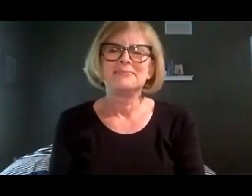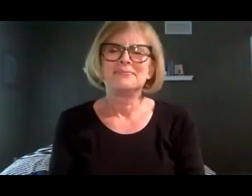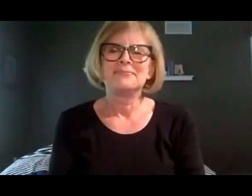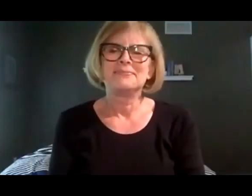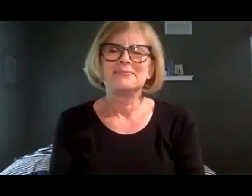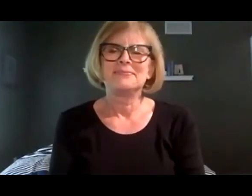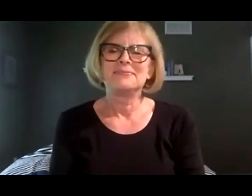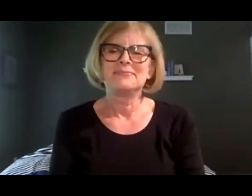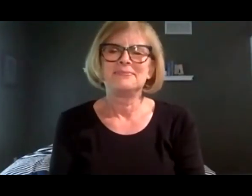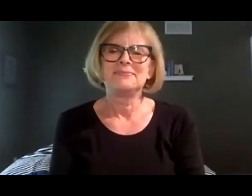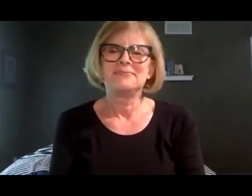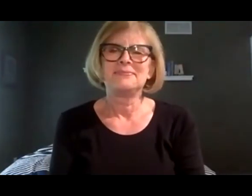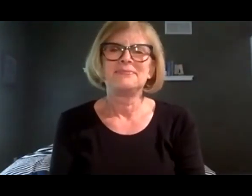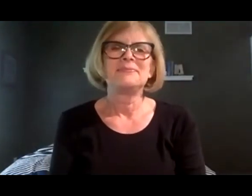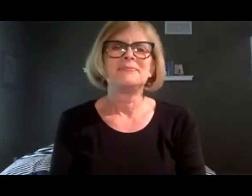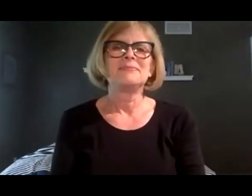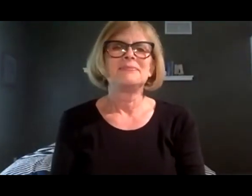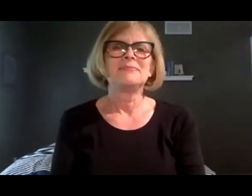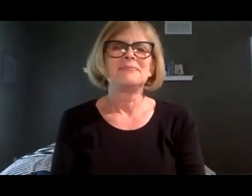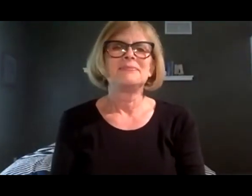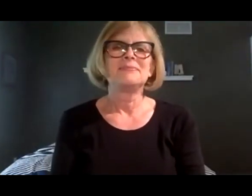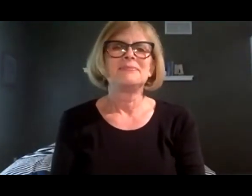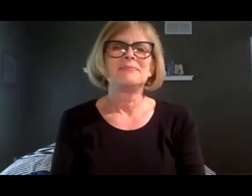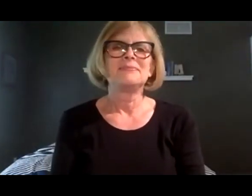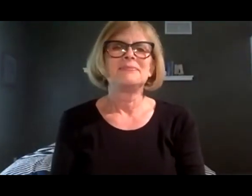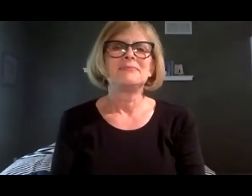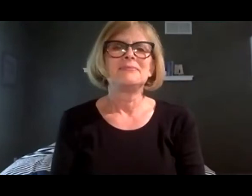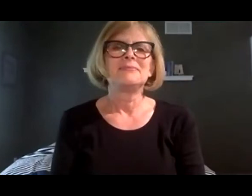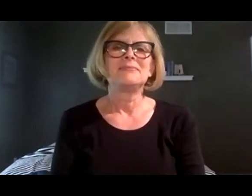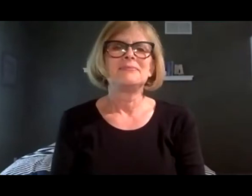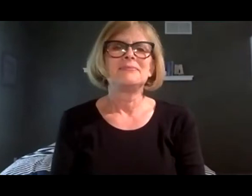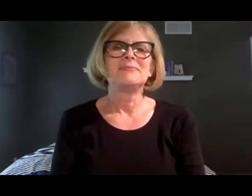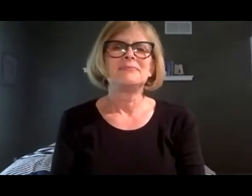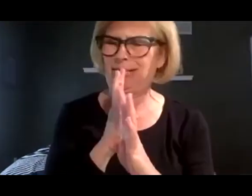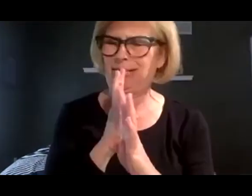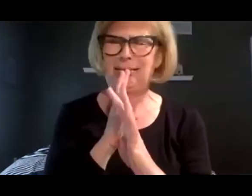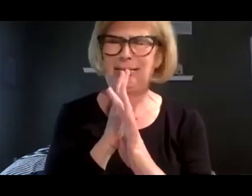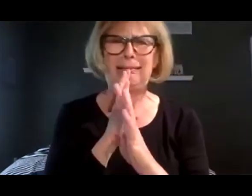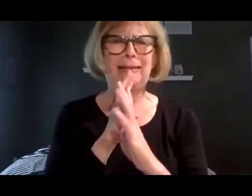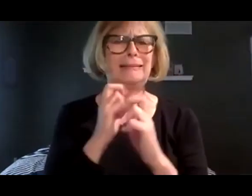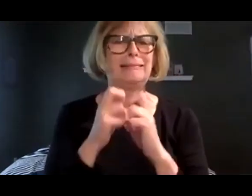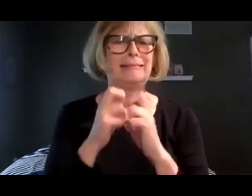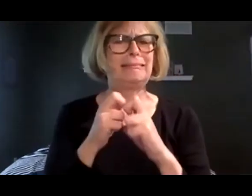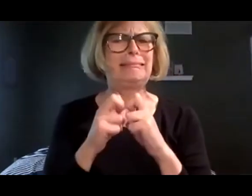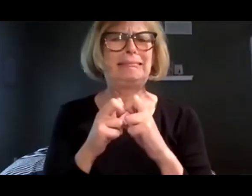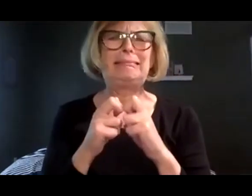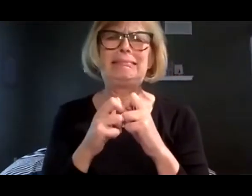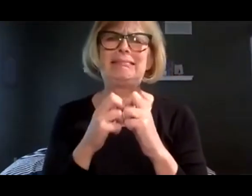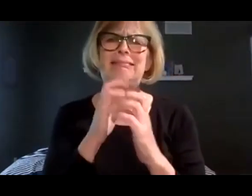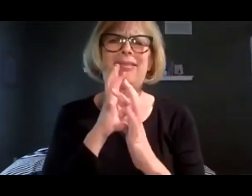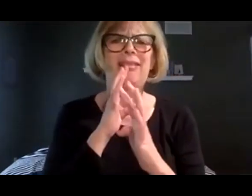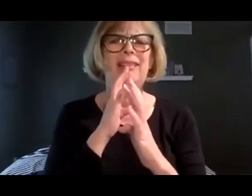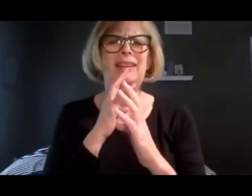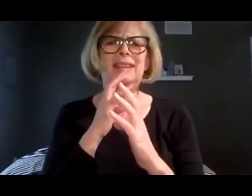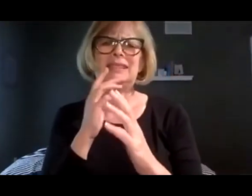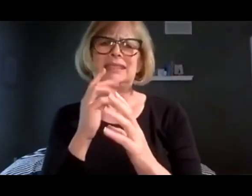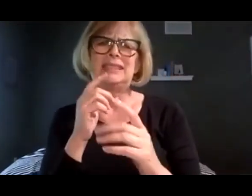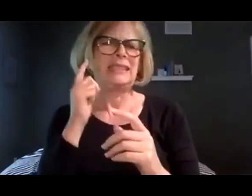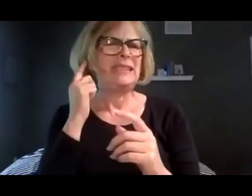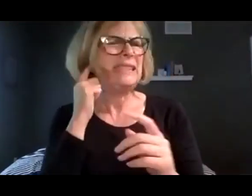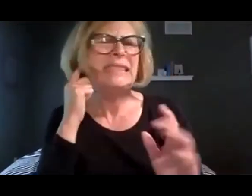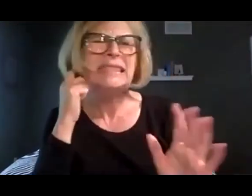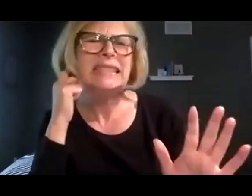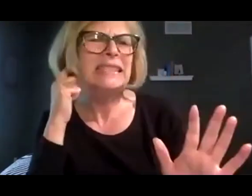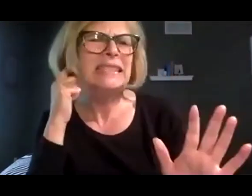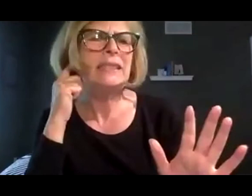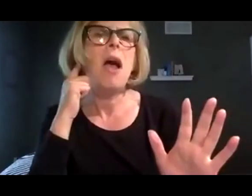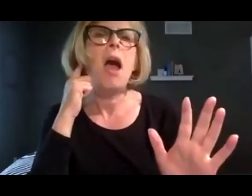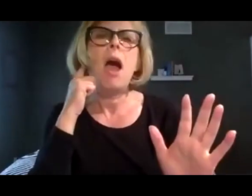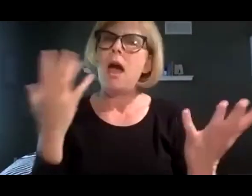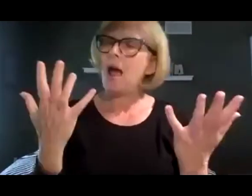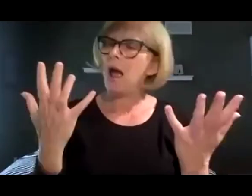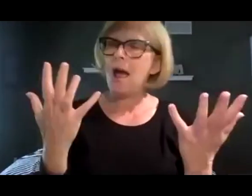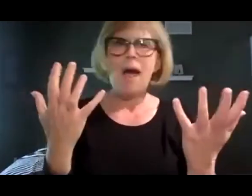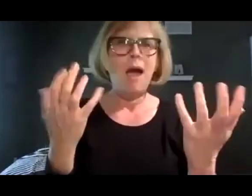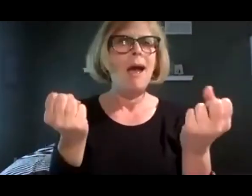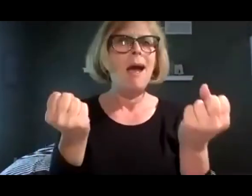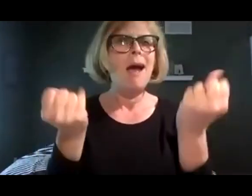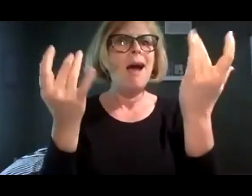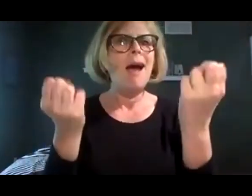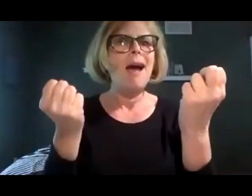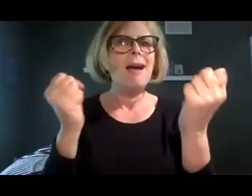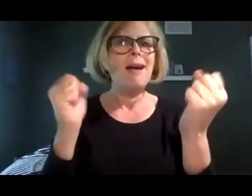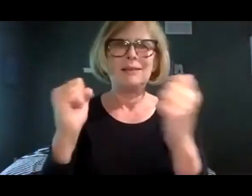Because I have trouble talking and hearing, I speak with my fingers, and children are peering.